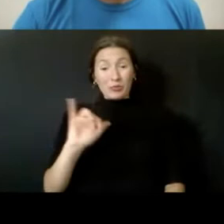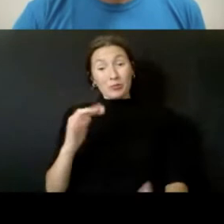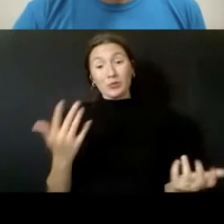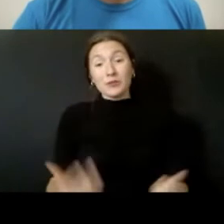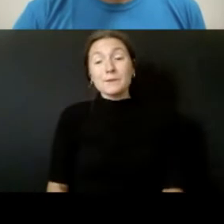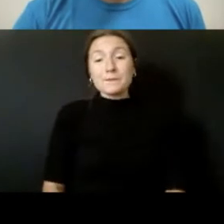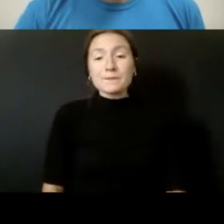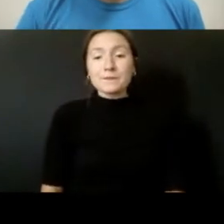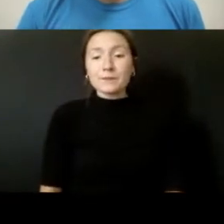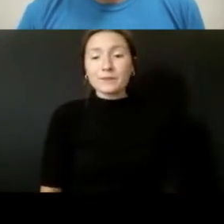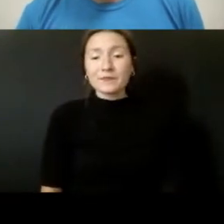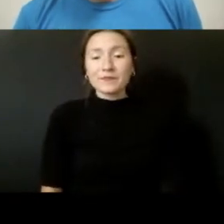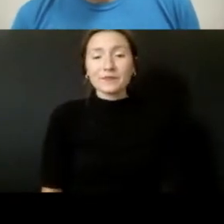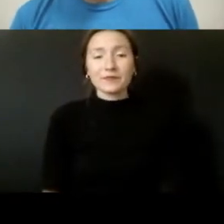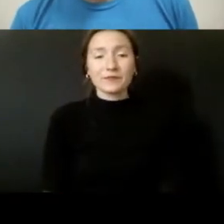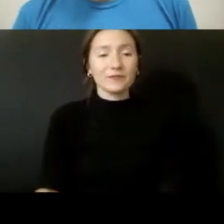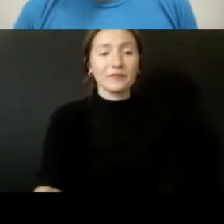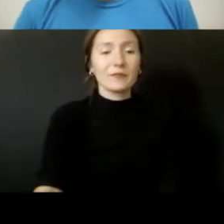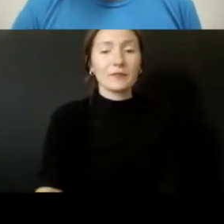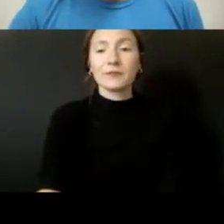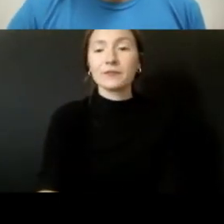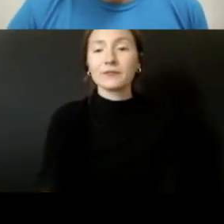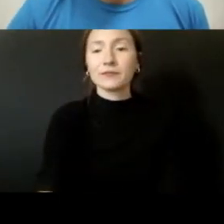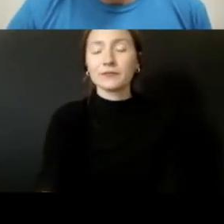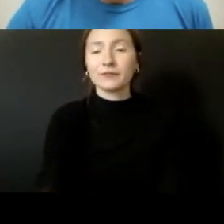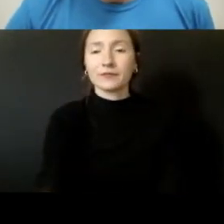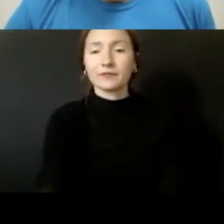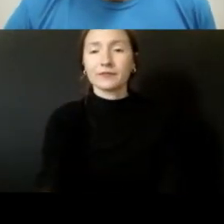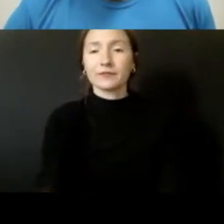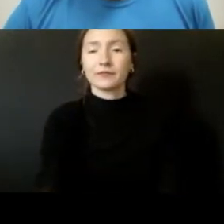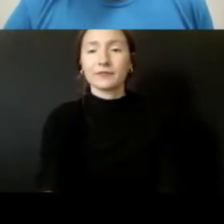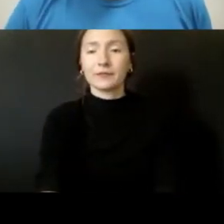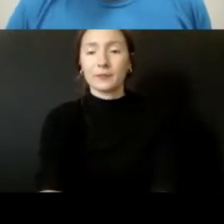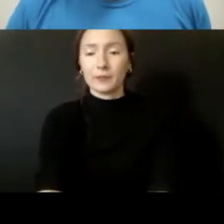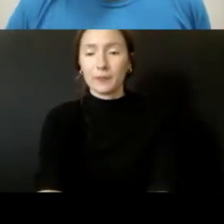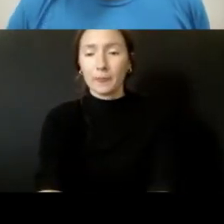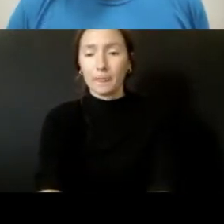and this this last one is is really huge for me because one of the things that i learned